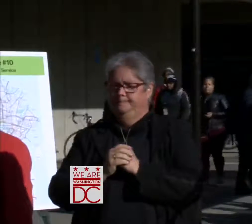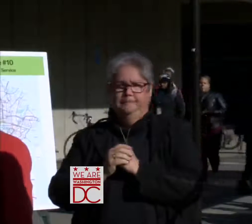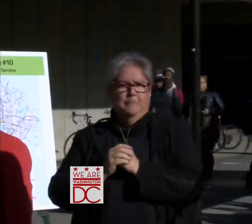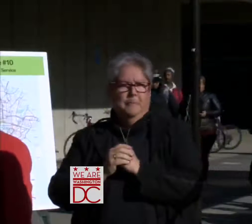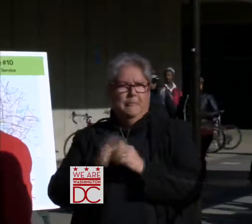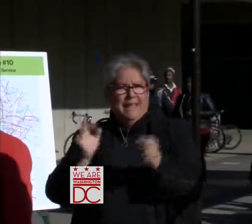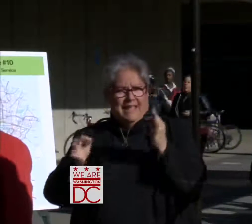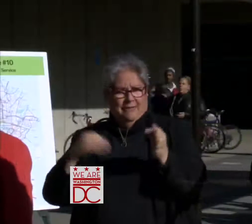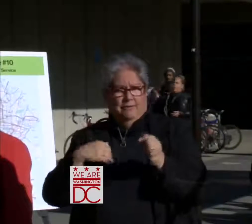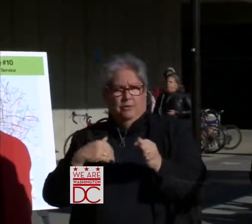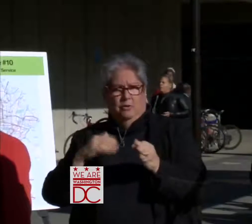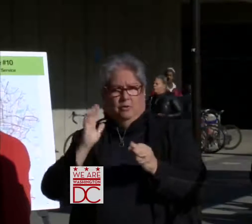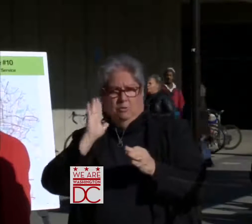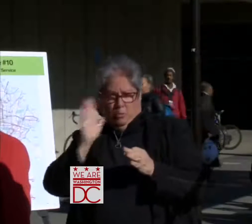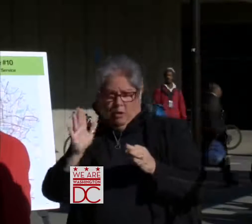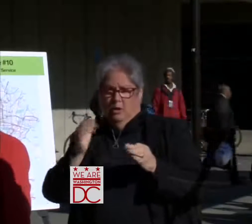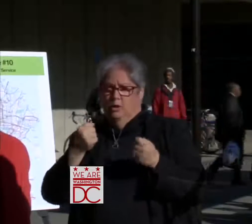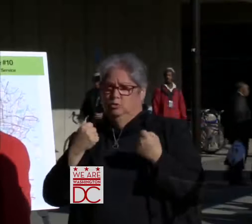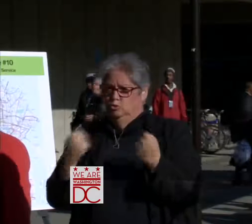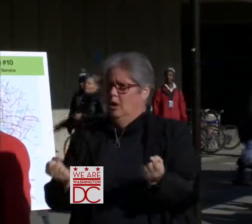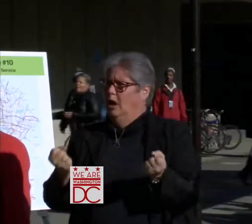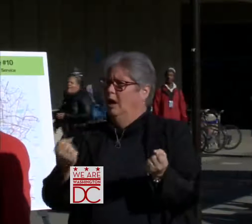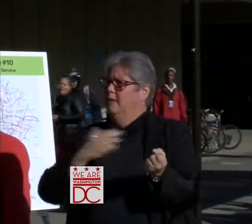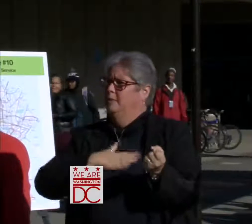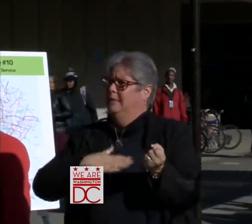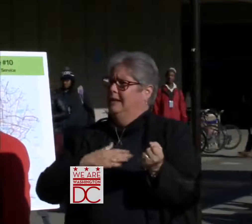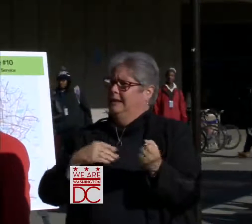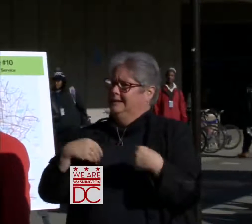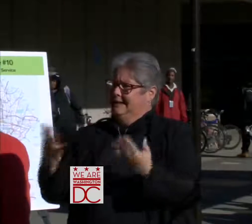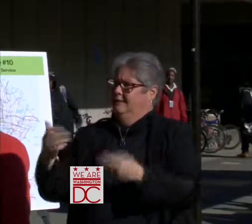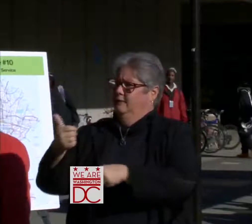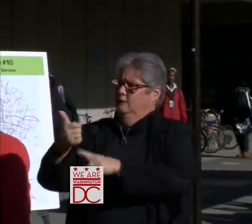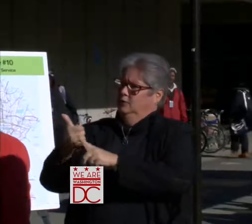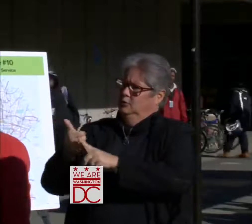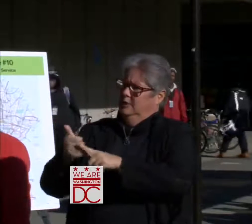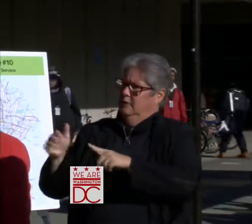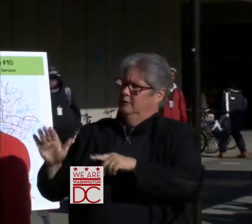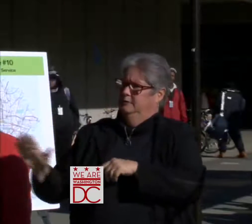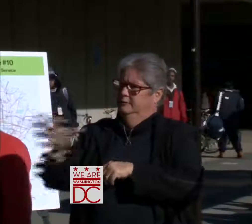IF YOU DO DRIVE, PLEASE GIVE YOURSELF MORE TIME TO COMMUTE.